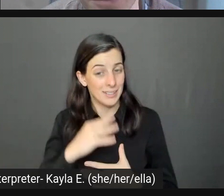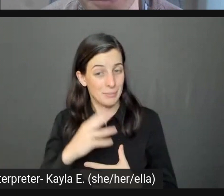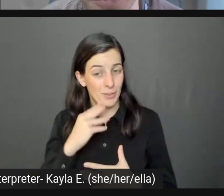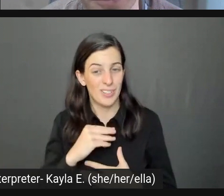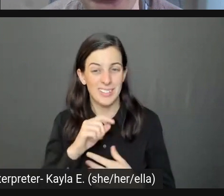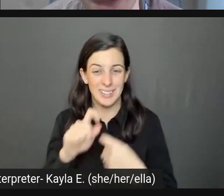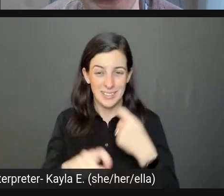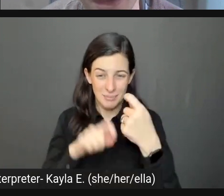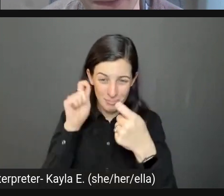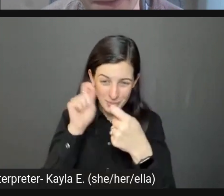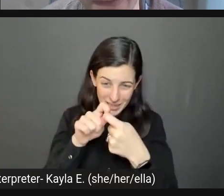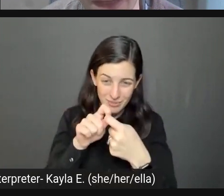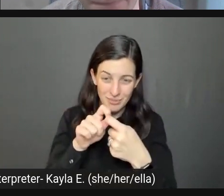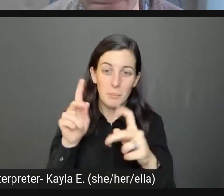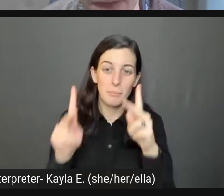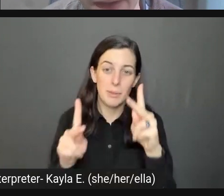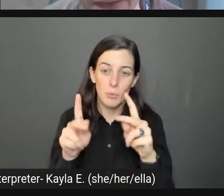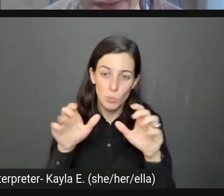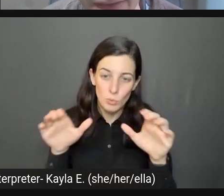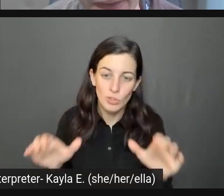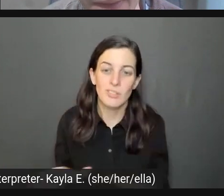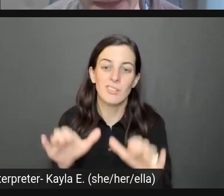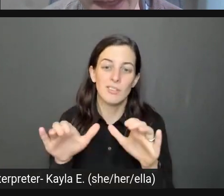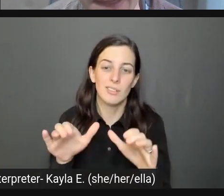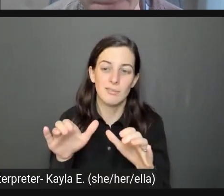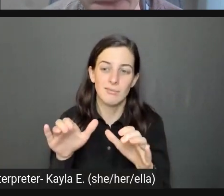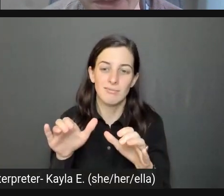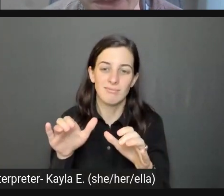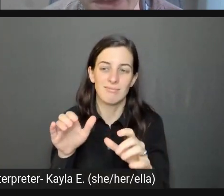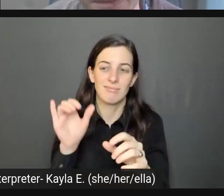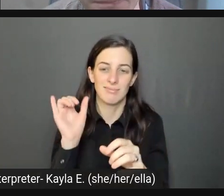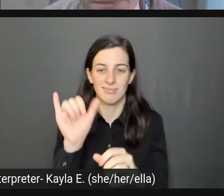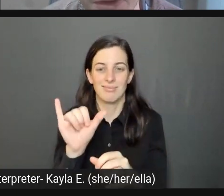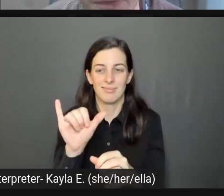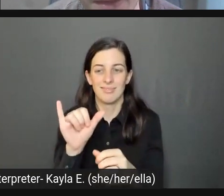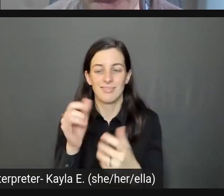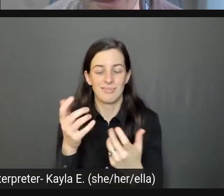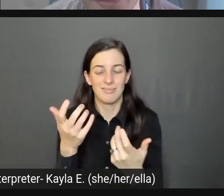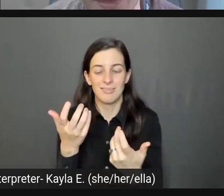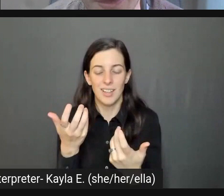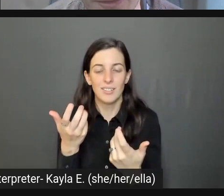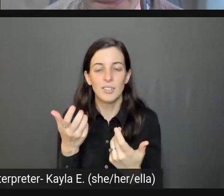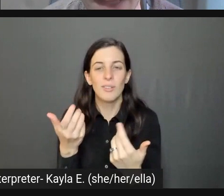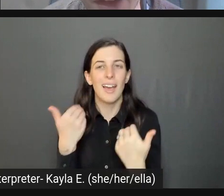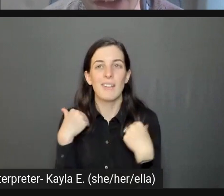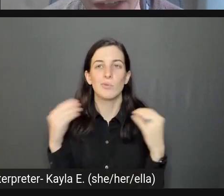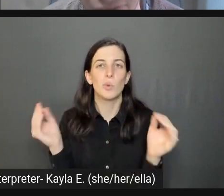who actually did the same, there was no any change.